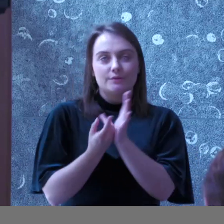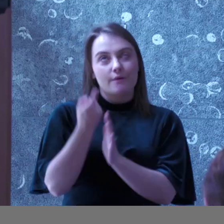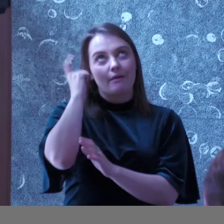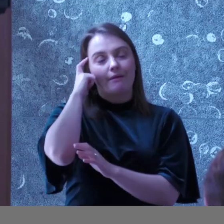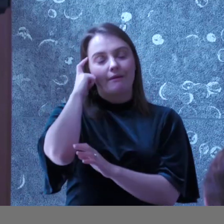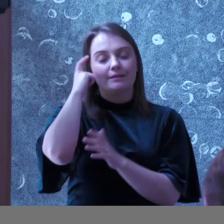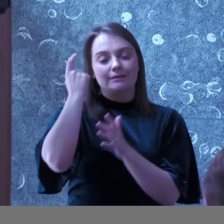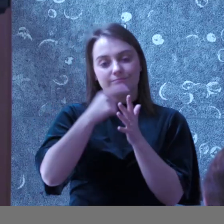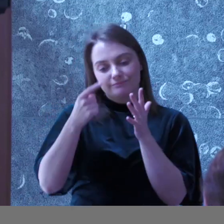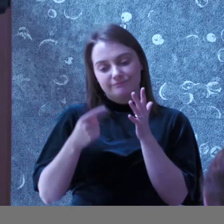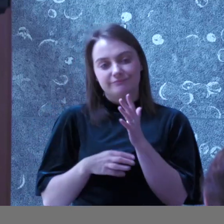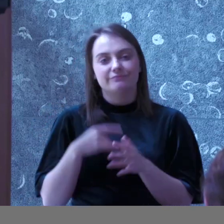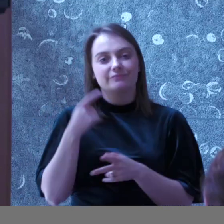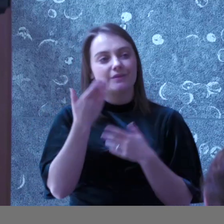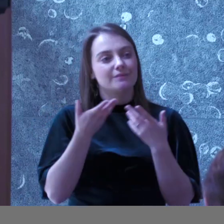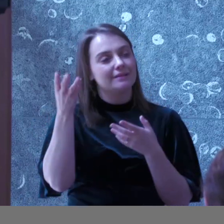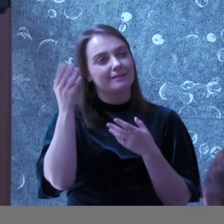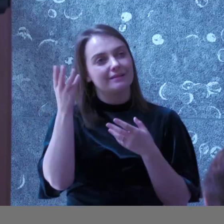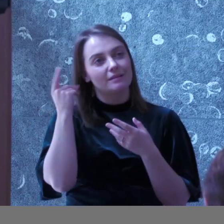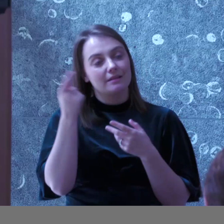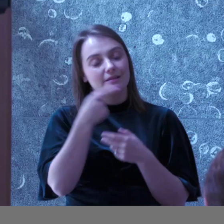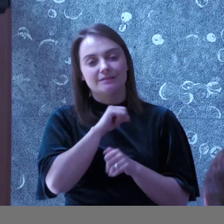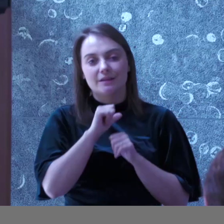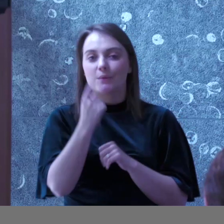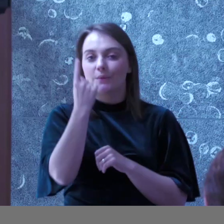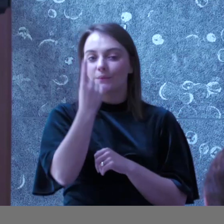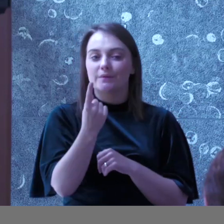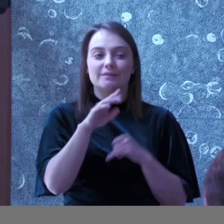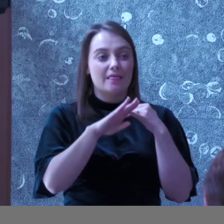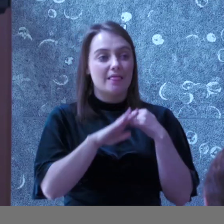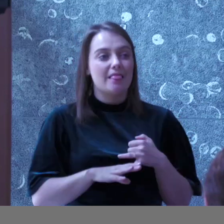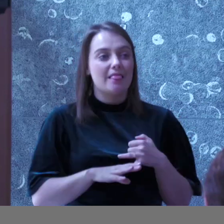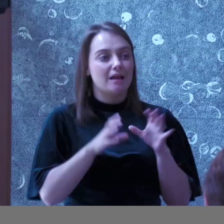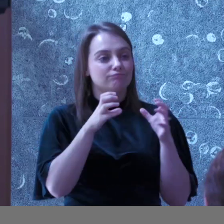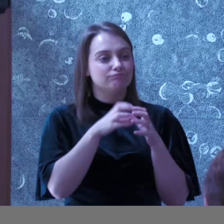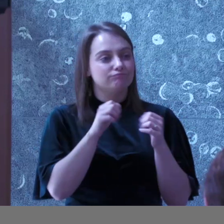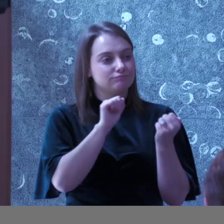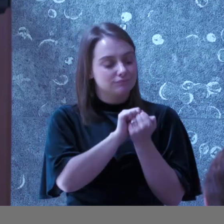I heard people talking. And one is was around the last session where we're talking about keeping up